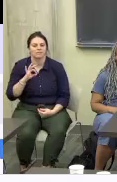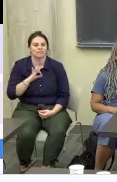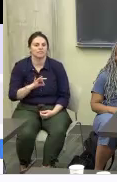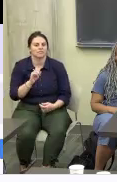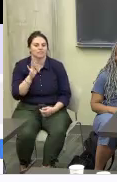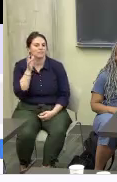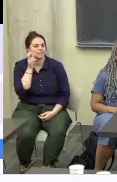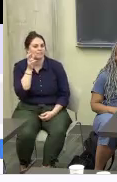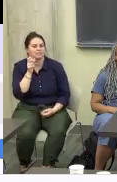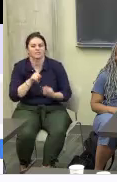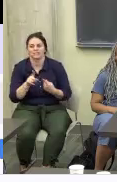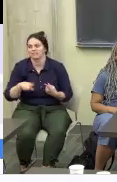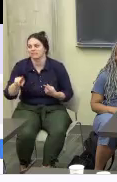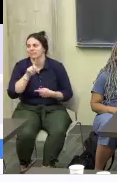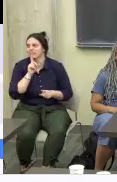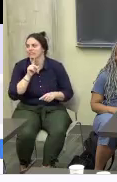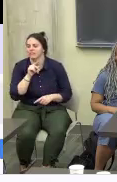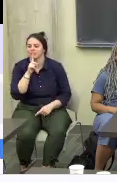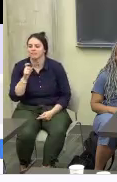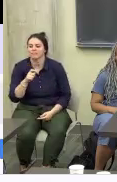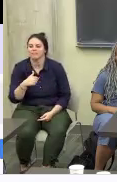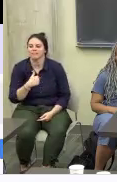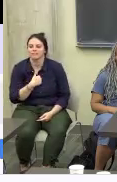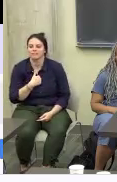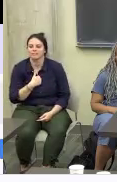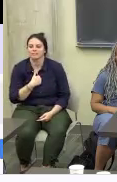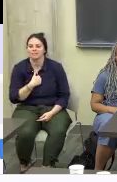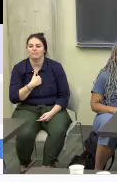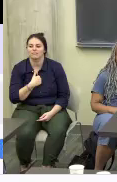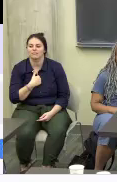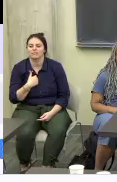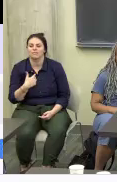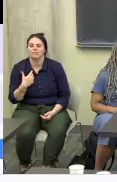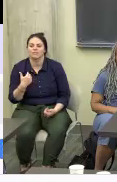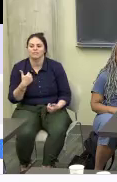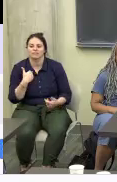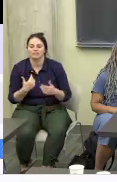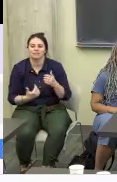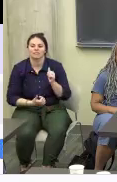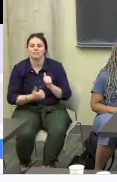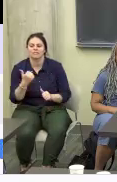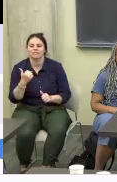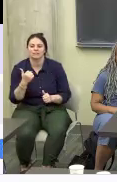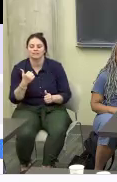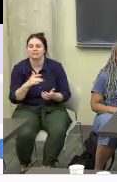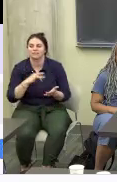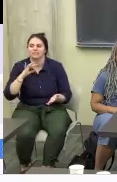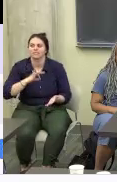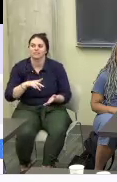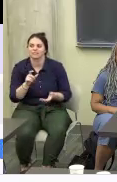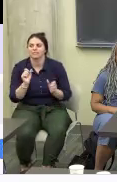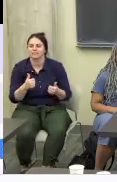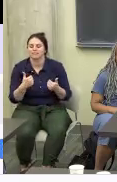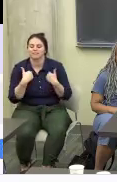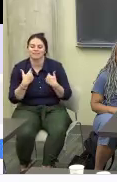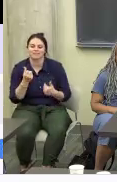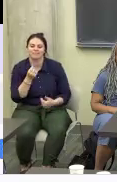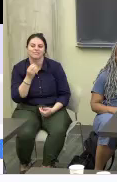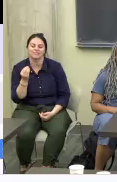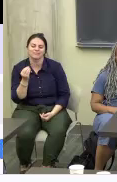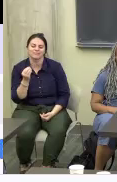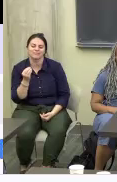question because i I hold most of the privileges that you can have. And so… I you know i i